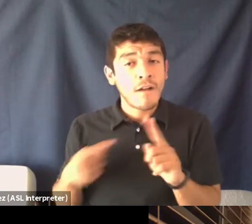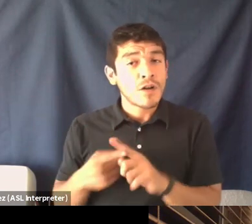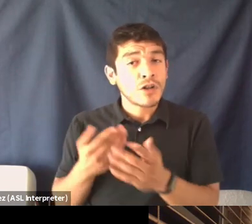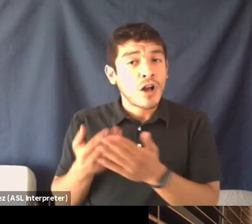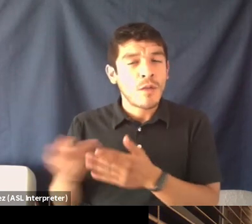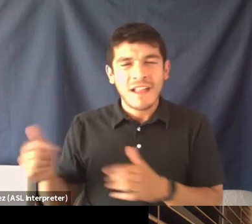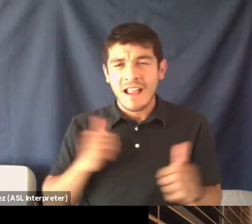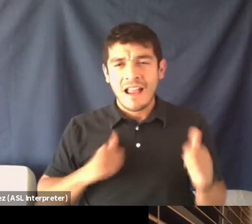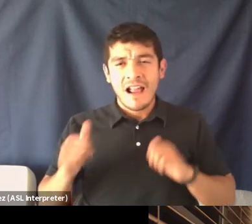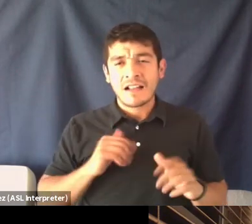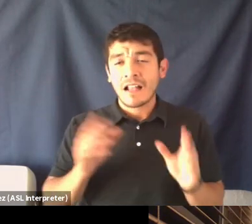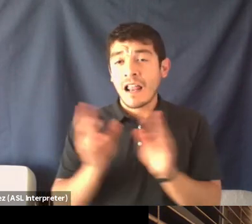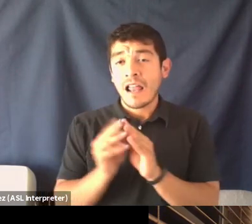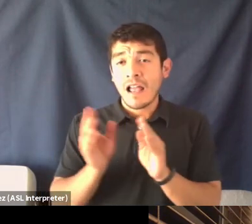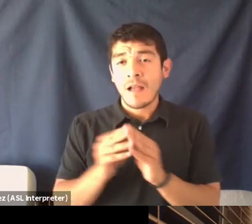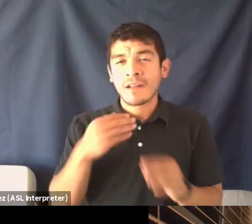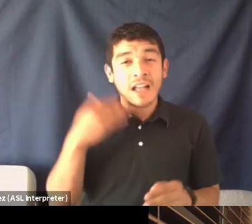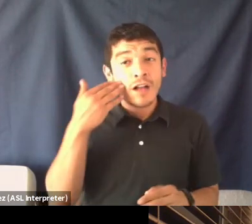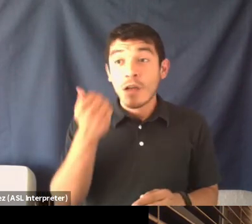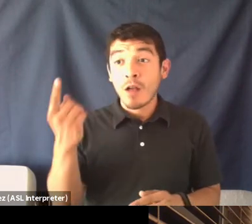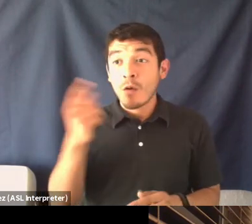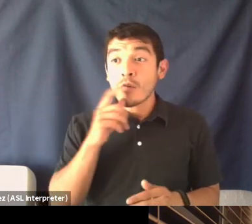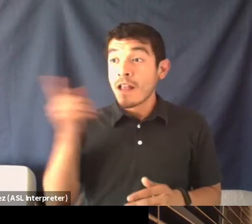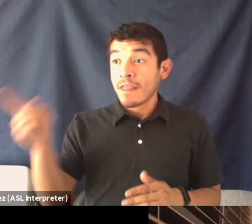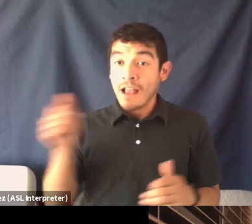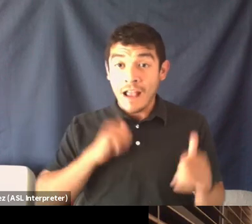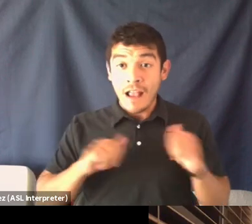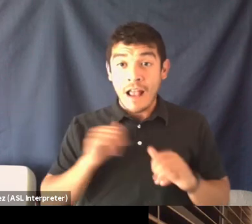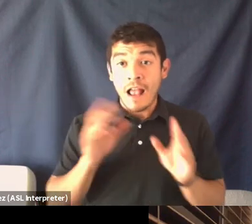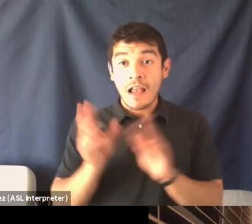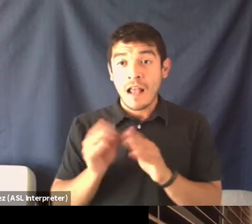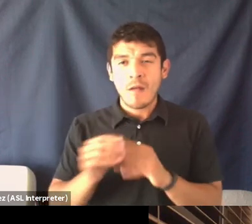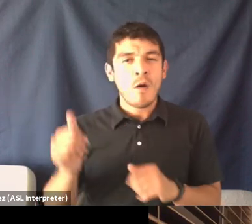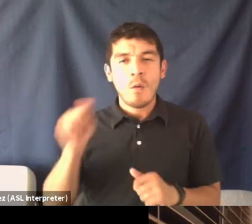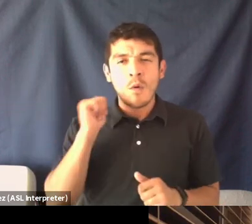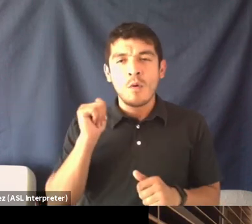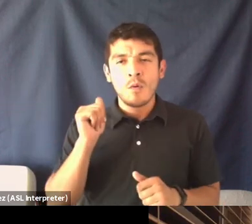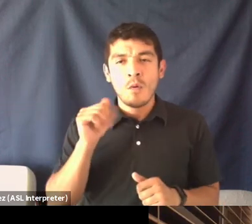Because I knew that anybody who was at the action club would probably not be, they probably would enjoy the camera.